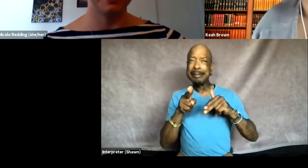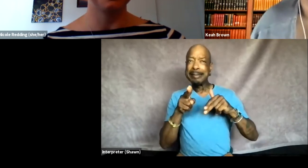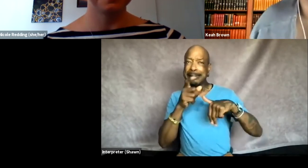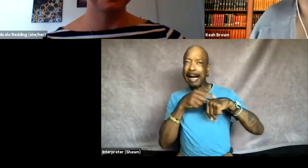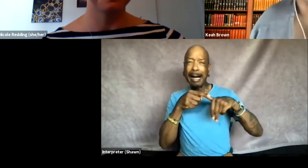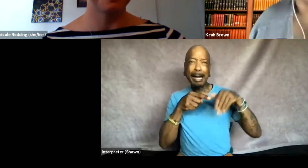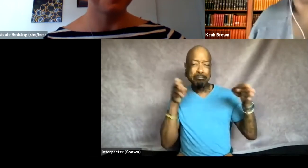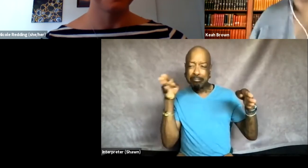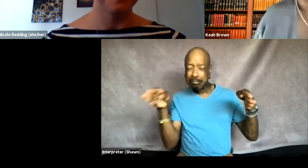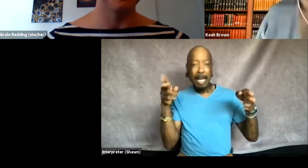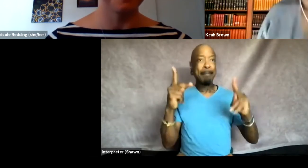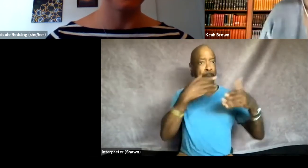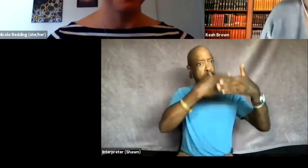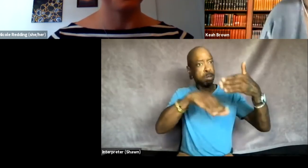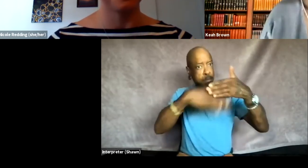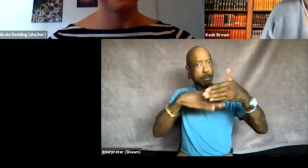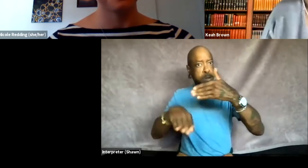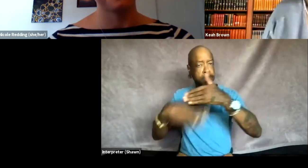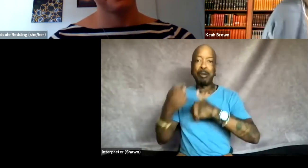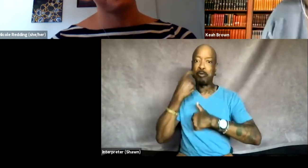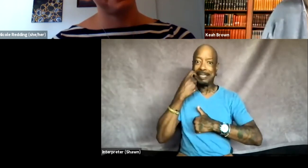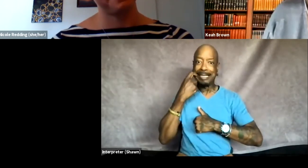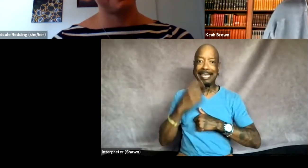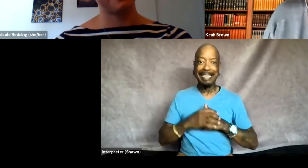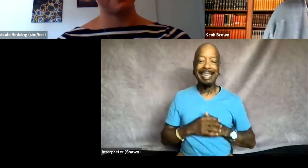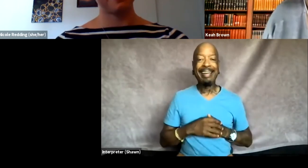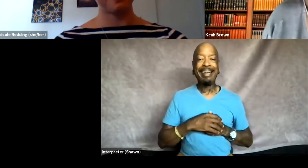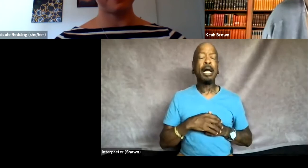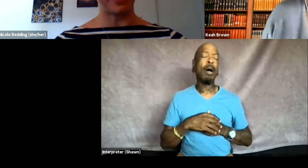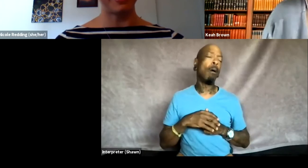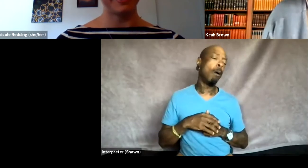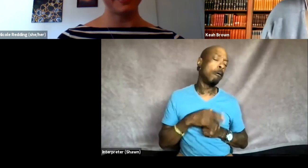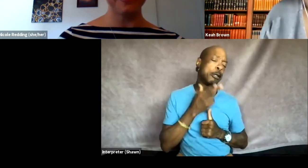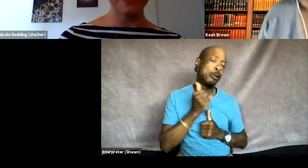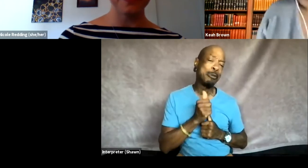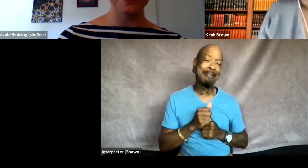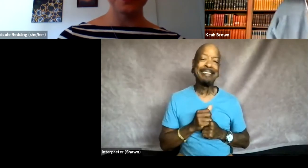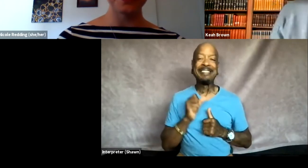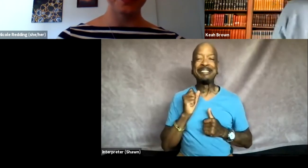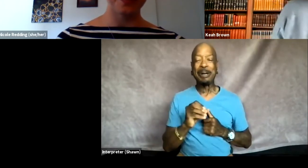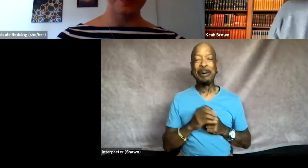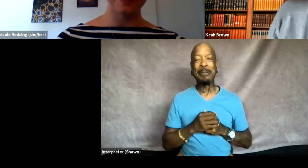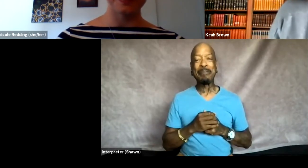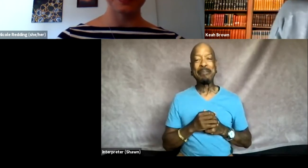Keah Brown: Like recently and I just think they're the cutest things so yeah all of that is bringing me joy.